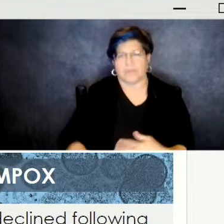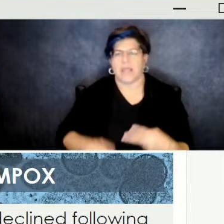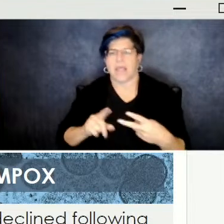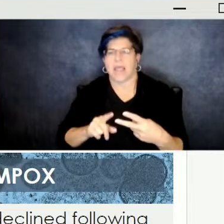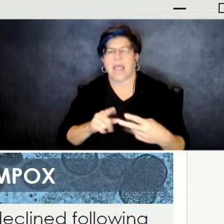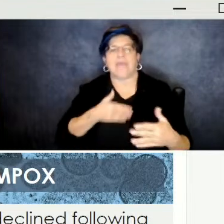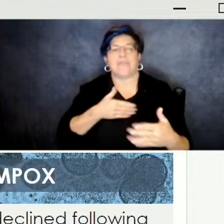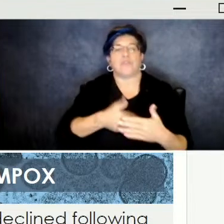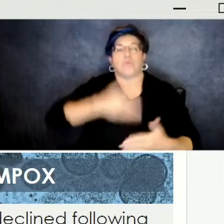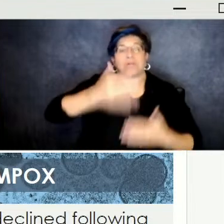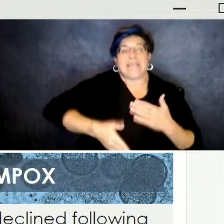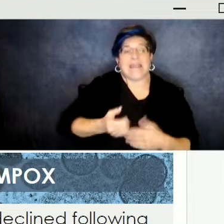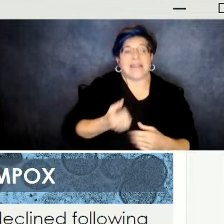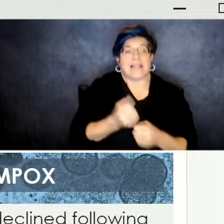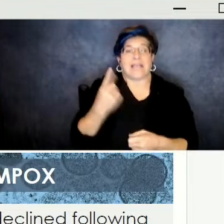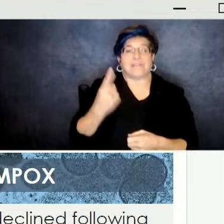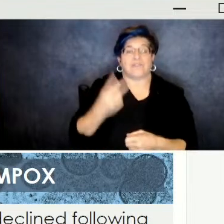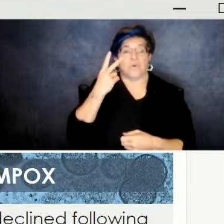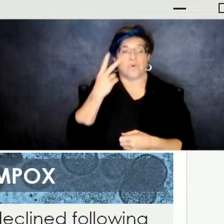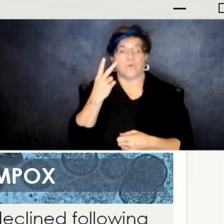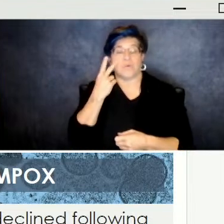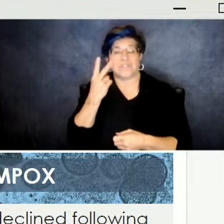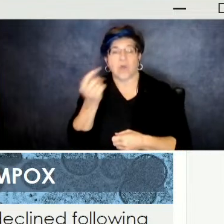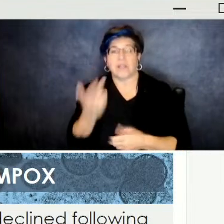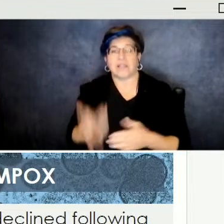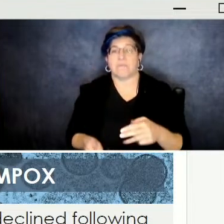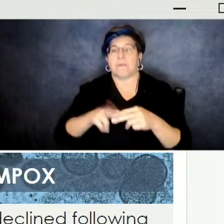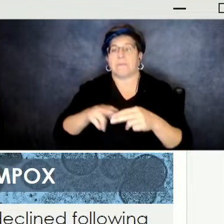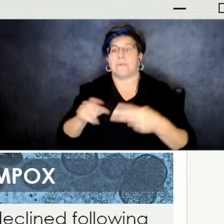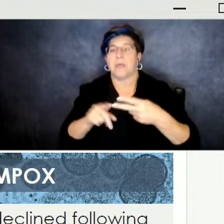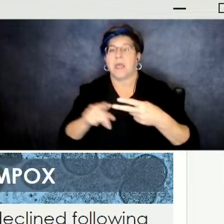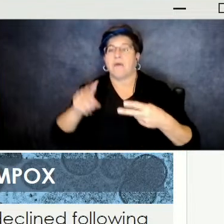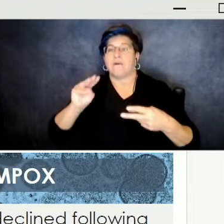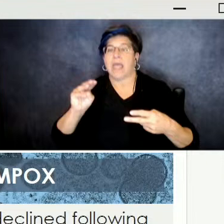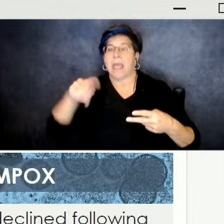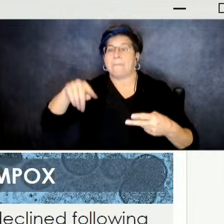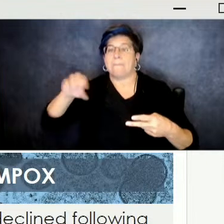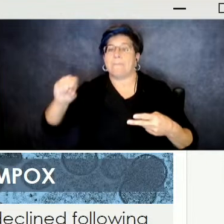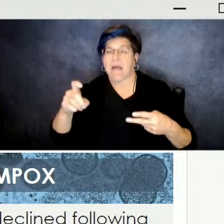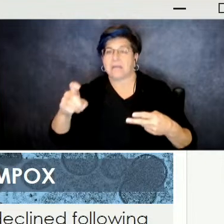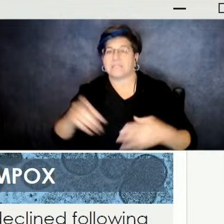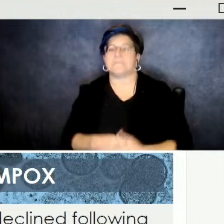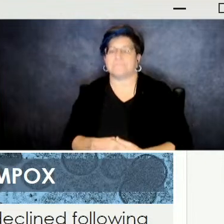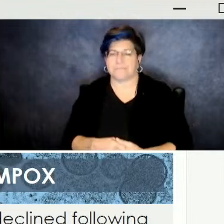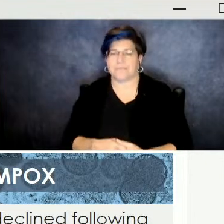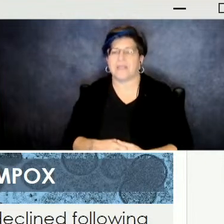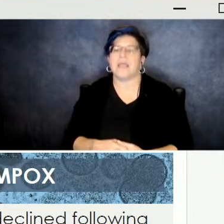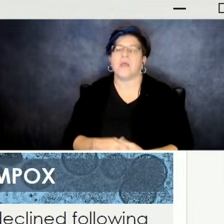UPDATE I WANTED TO FLAG FOR YOU AND THEN TOWARDS THE END OF